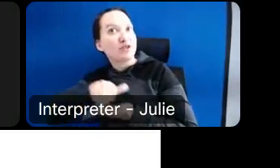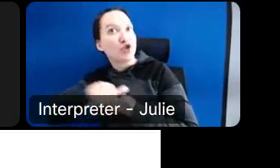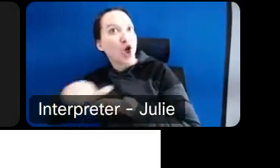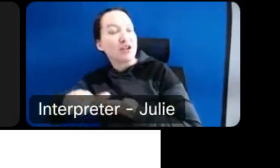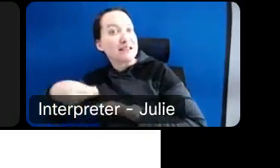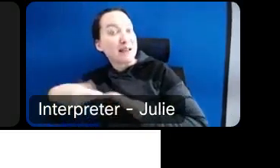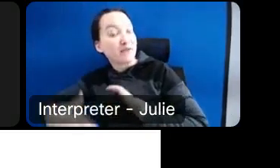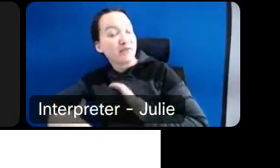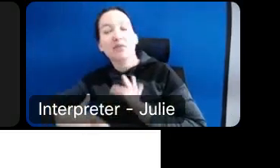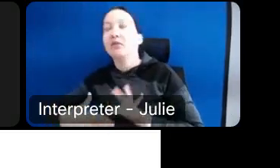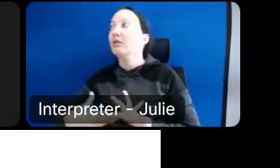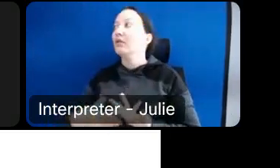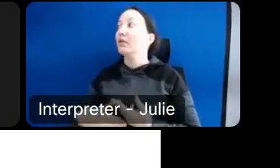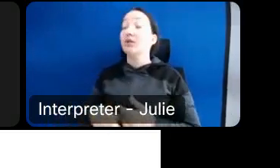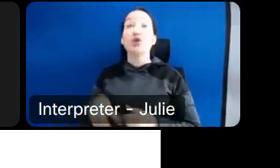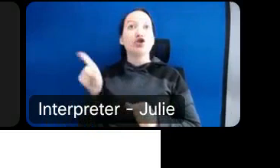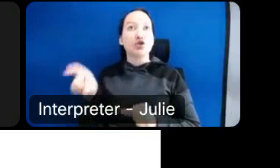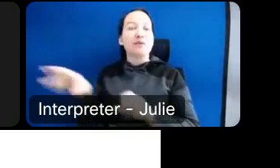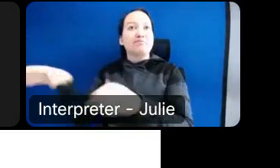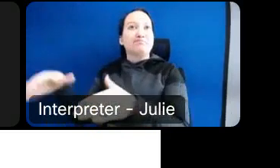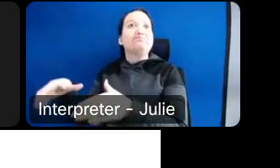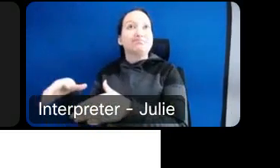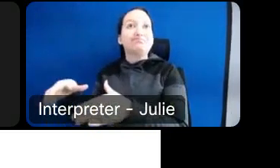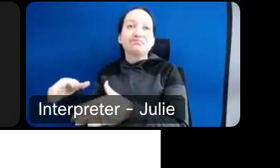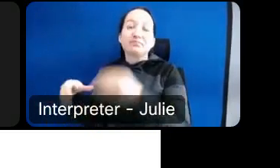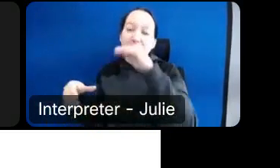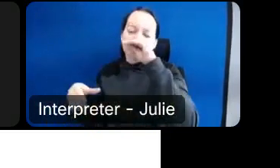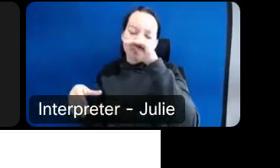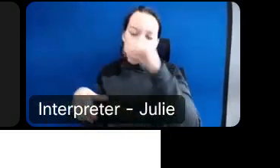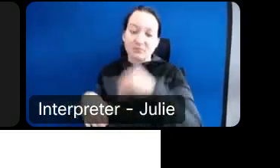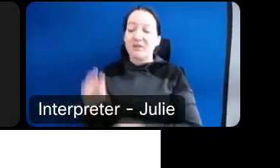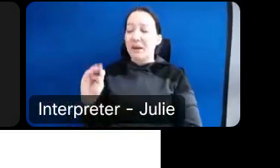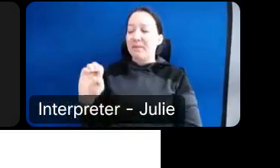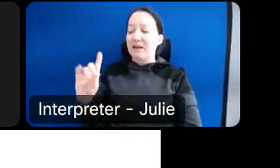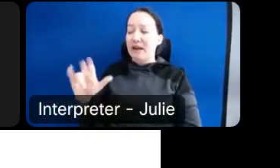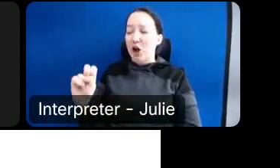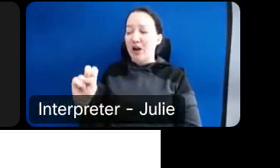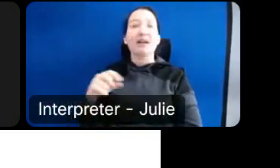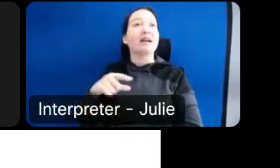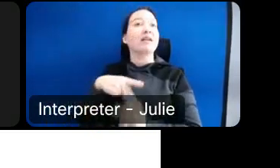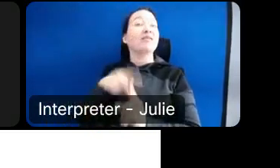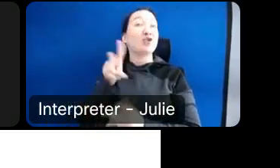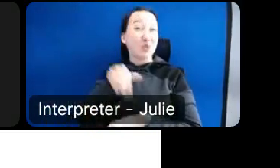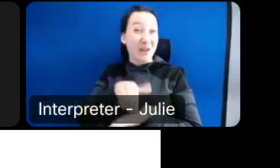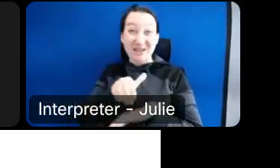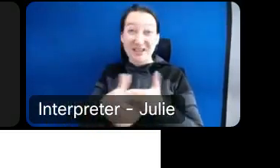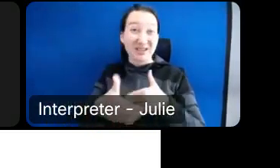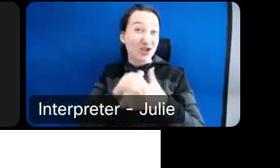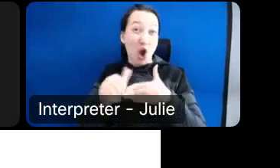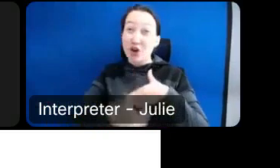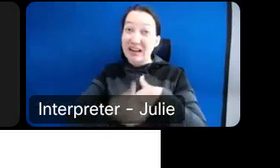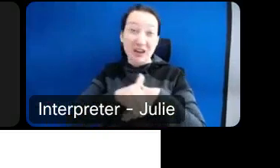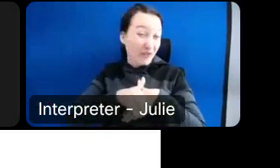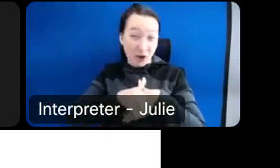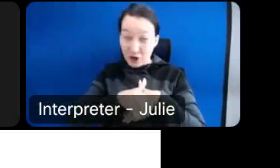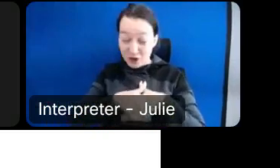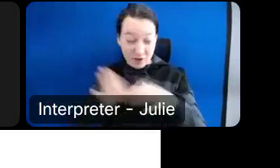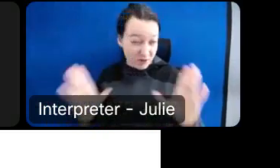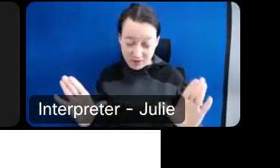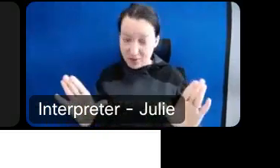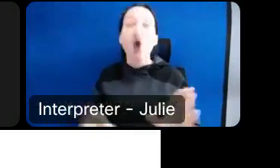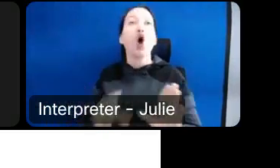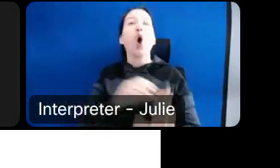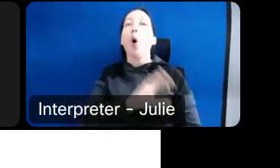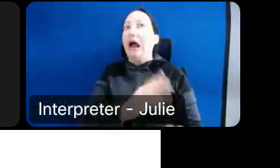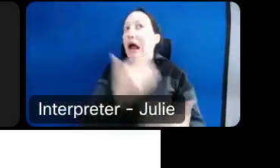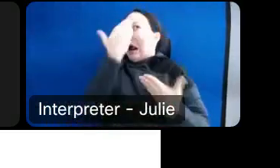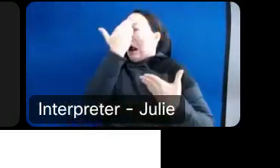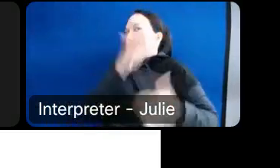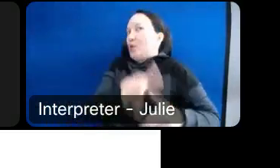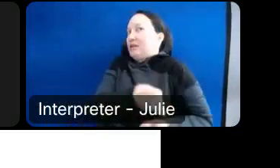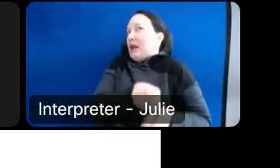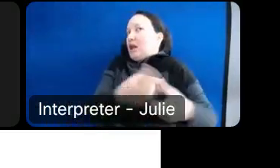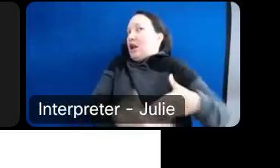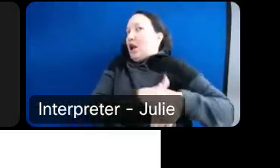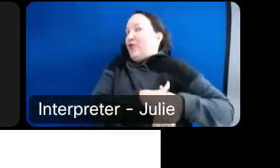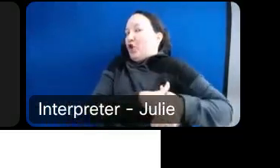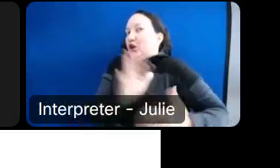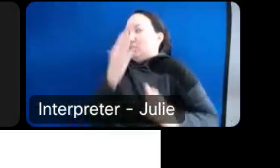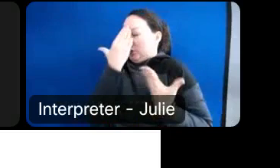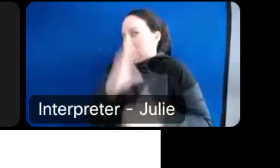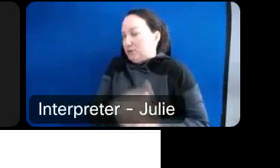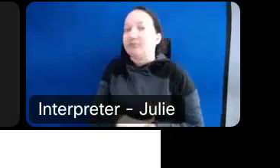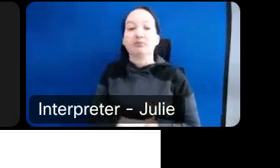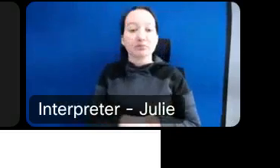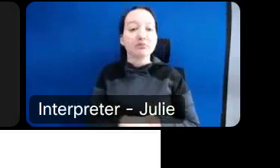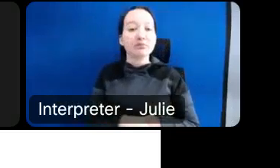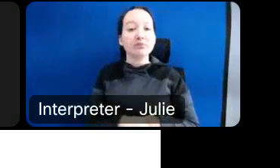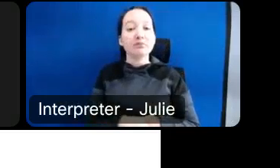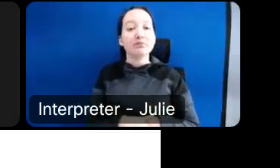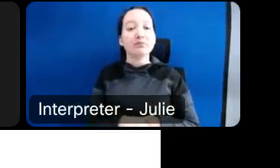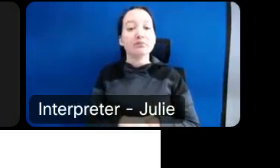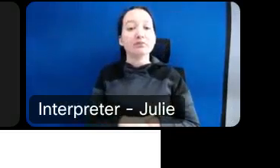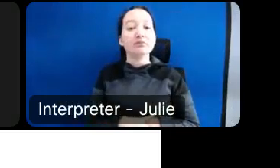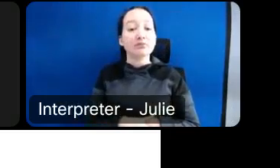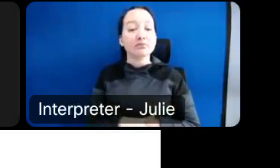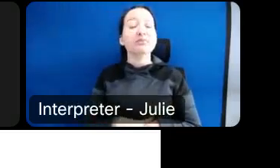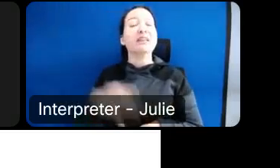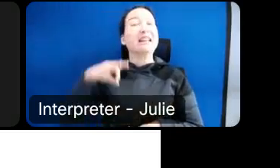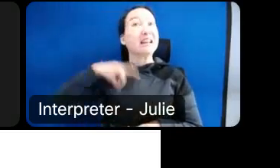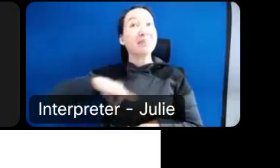Then you should be in a character advantage, a 2000 dollar hearing. Absolutely. Not Medicare. Oh, the events I don't know what I mean, the I put it this way. The benefits aren't rich.